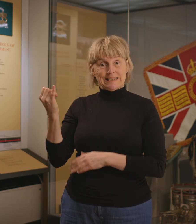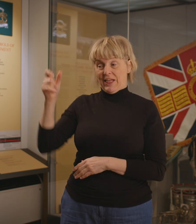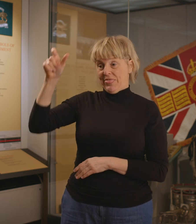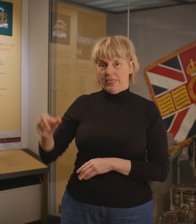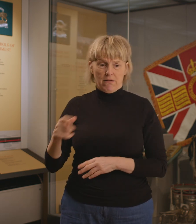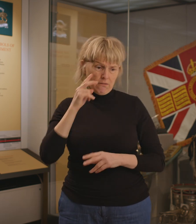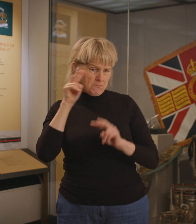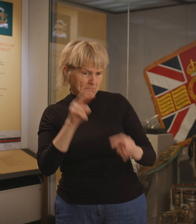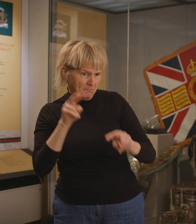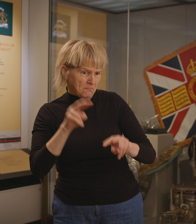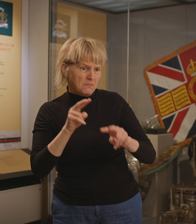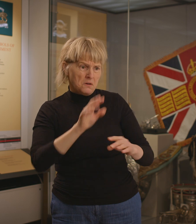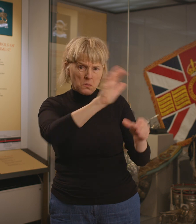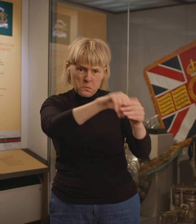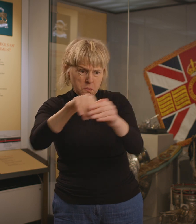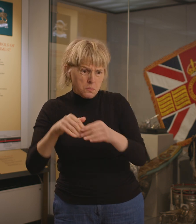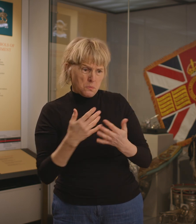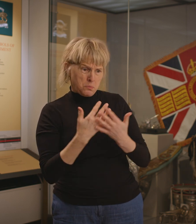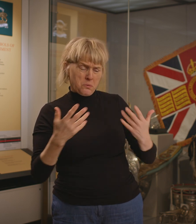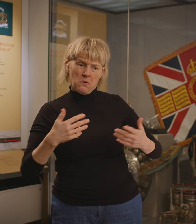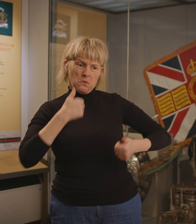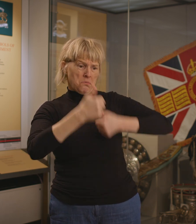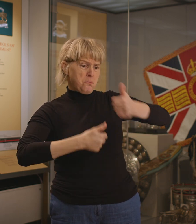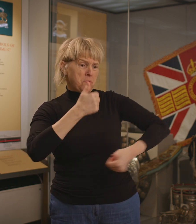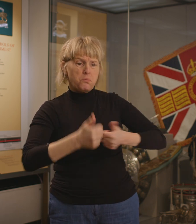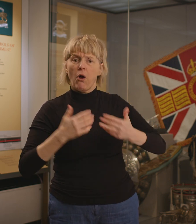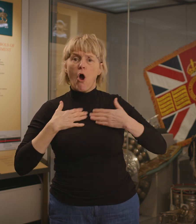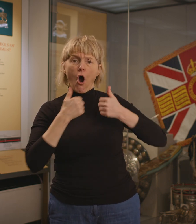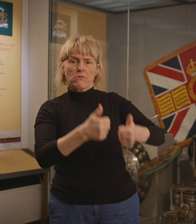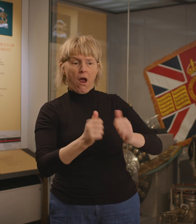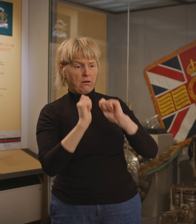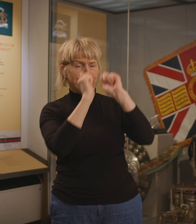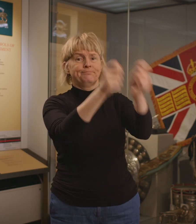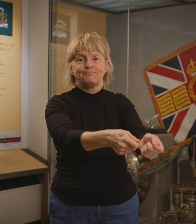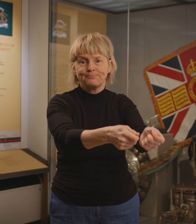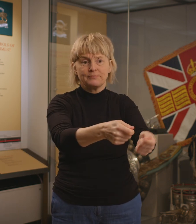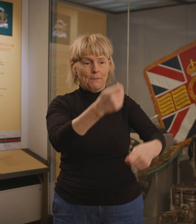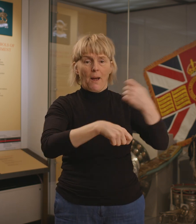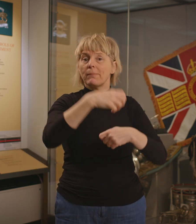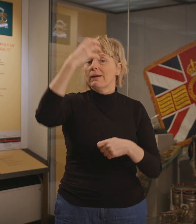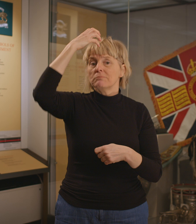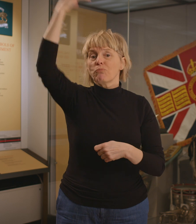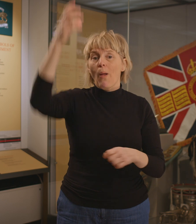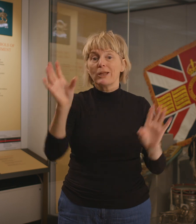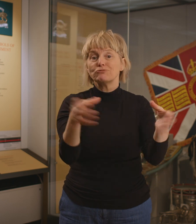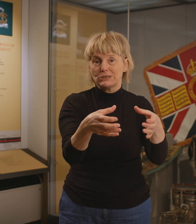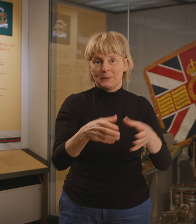King George VI paid The Regiment the great honour of making it a Royal Regiment.